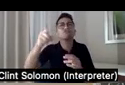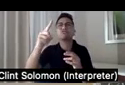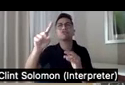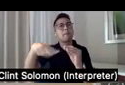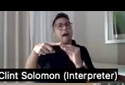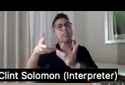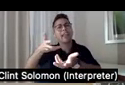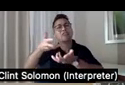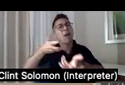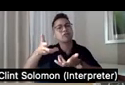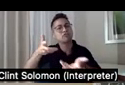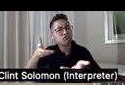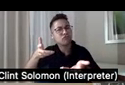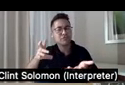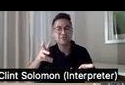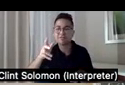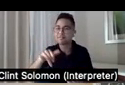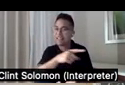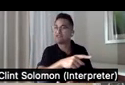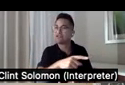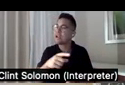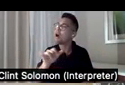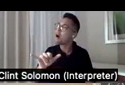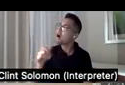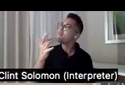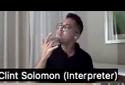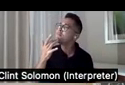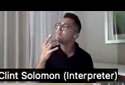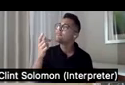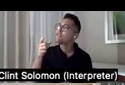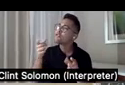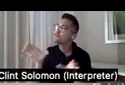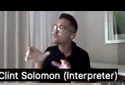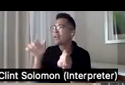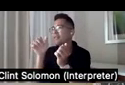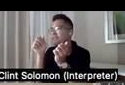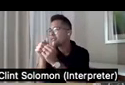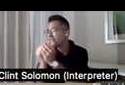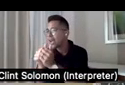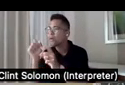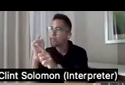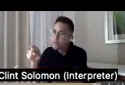that made something a preference with one person and not another but still we have to be careful